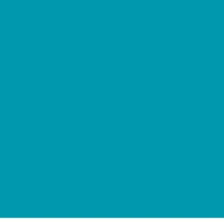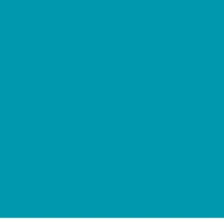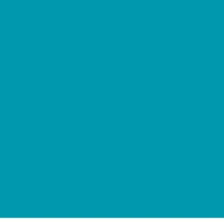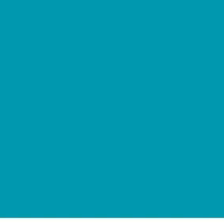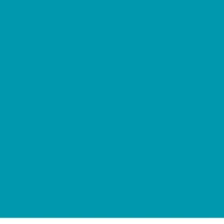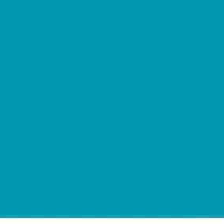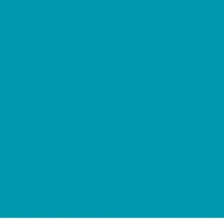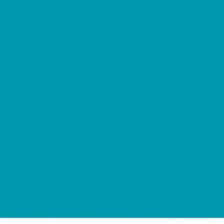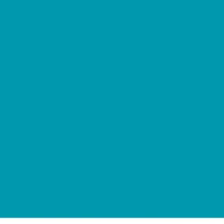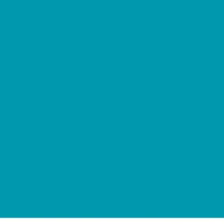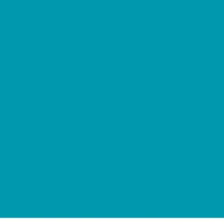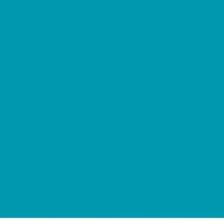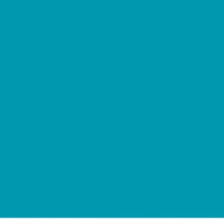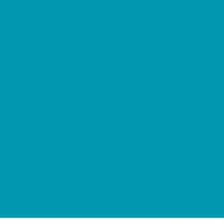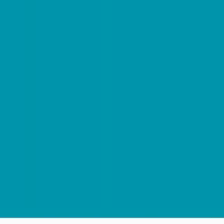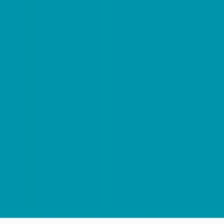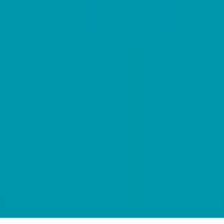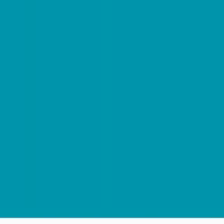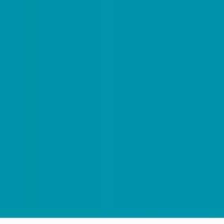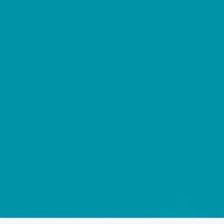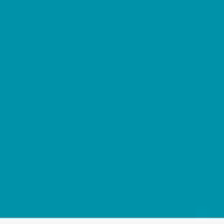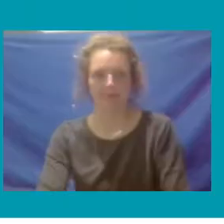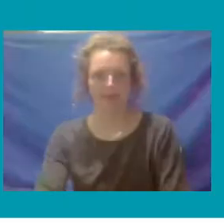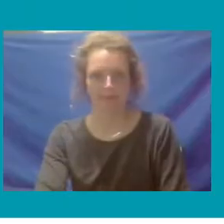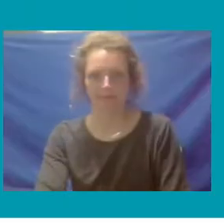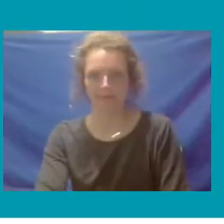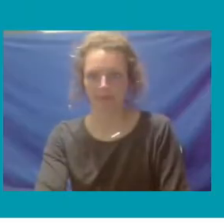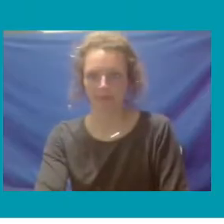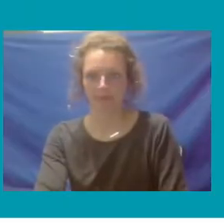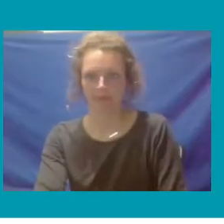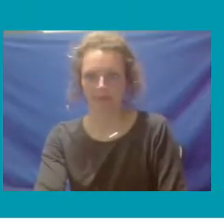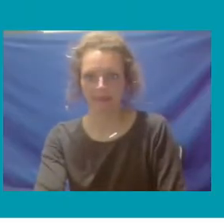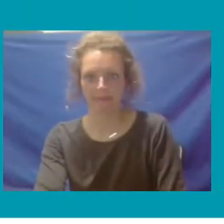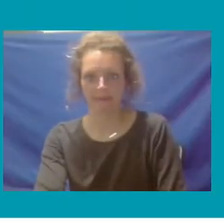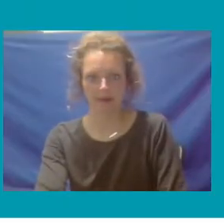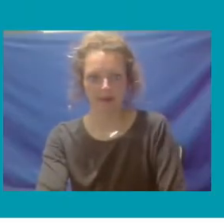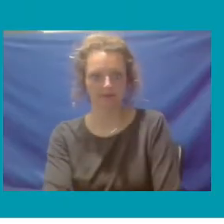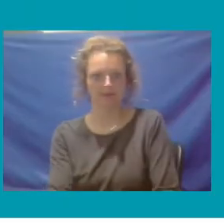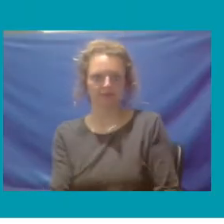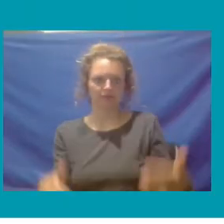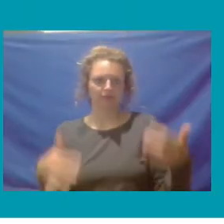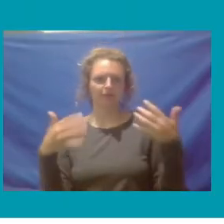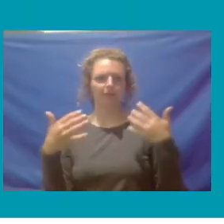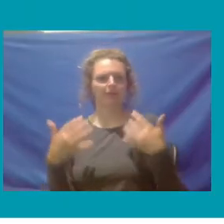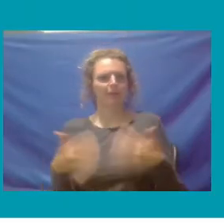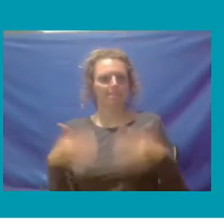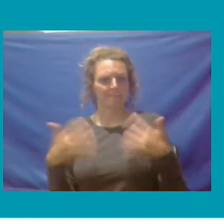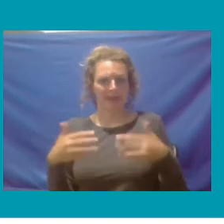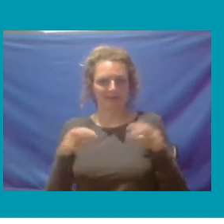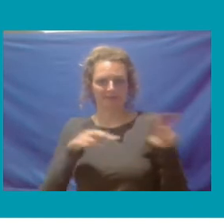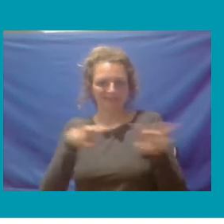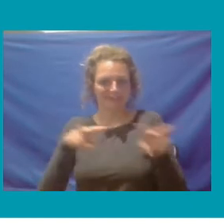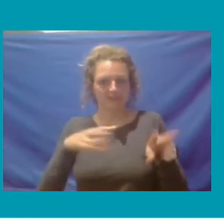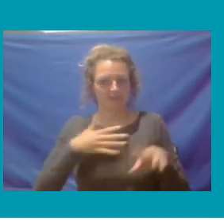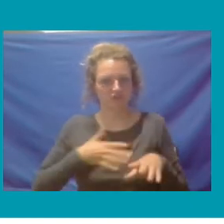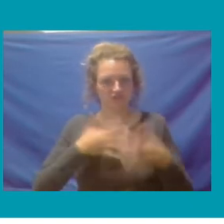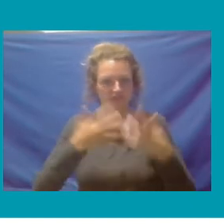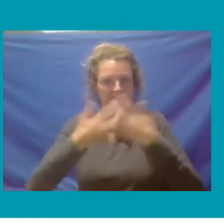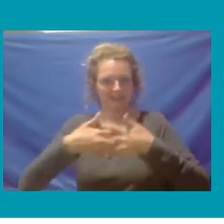Amazing, absolutely amazing and we're very fortunate to have a lot of people would be willing to to partner with